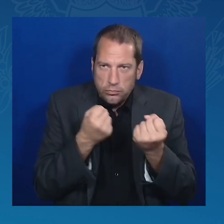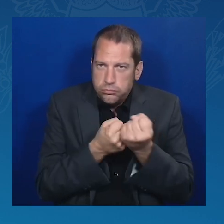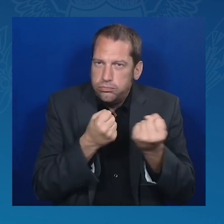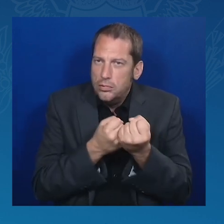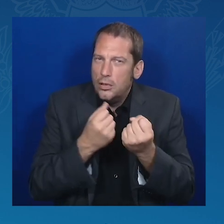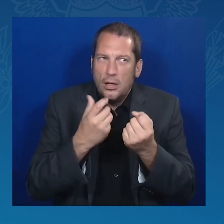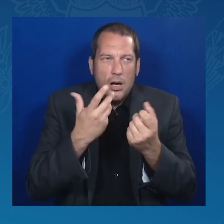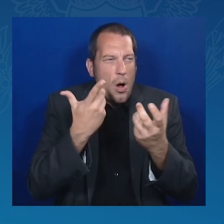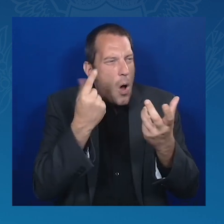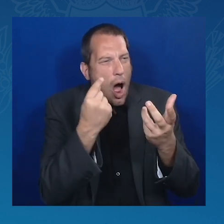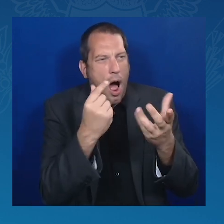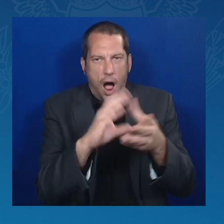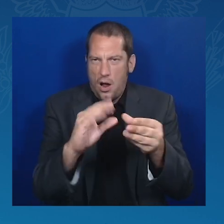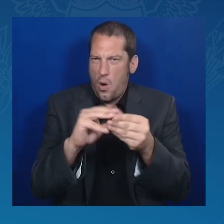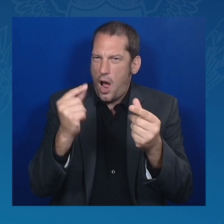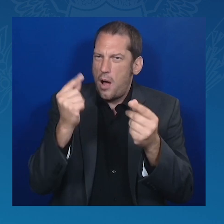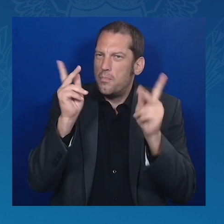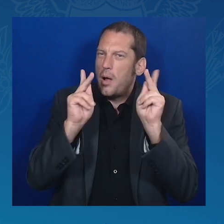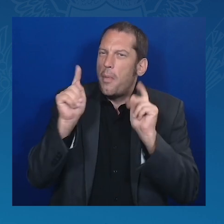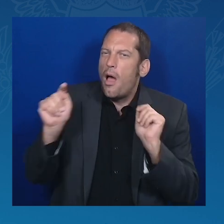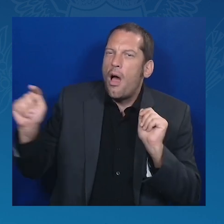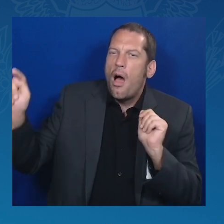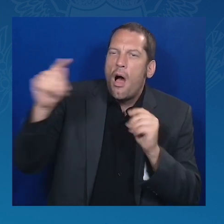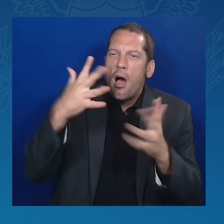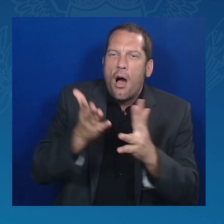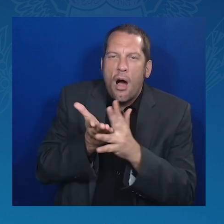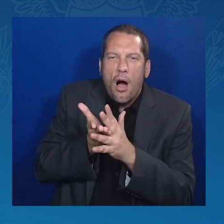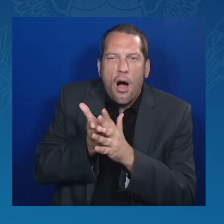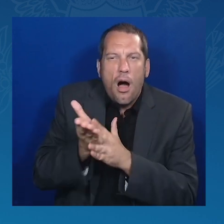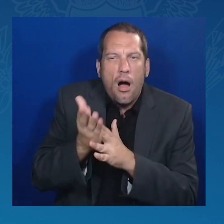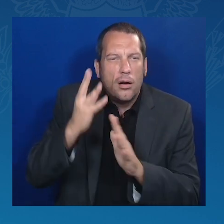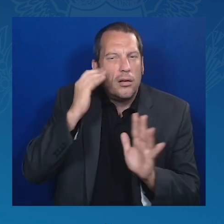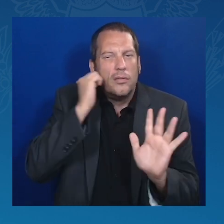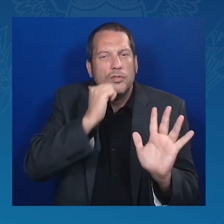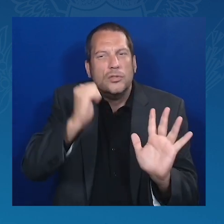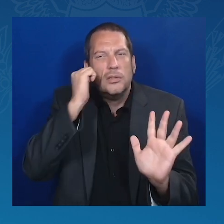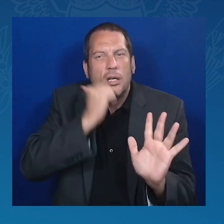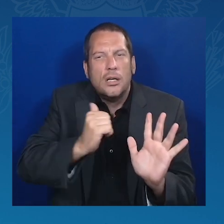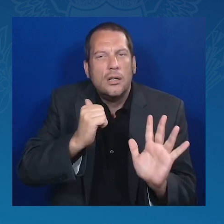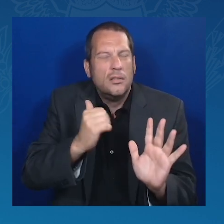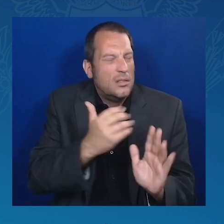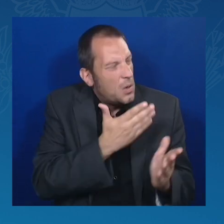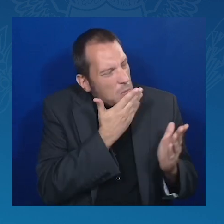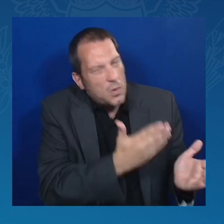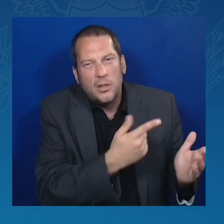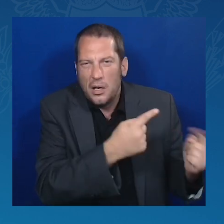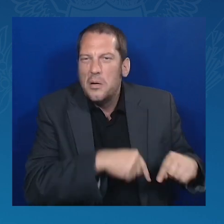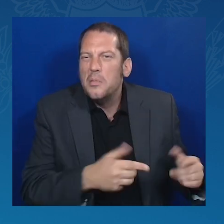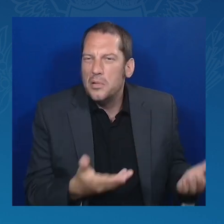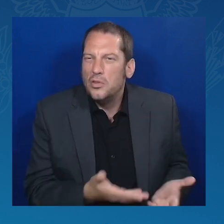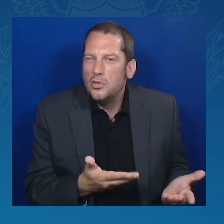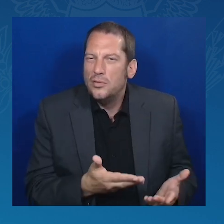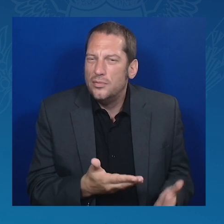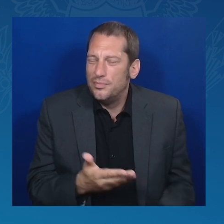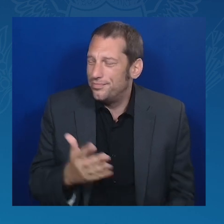So thank you so much for being here. Amanda. Thank you -- where'd she go -- for that introduction? Thank you so much. Very kind.